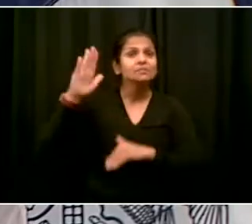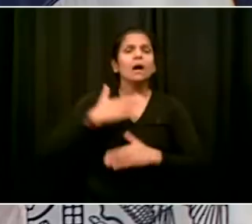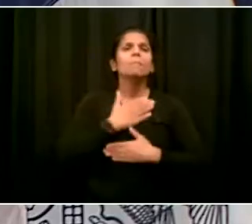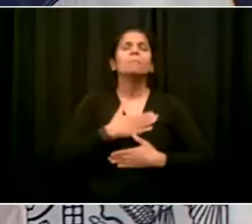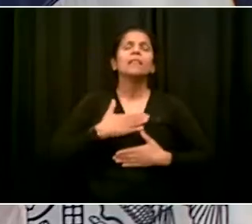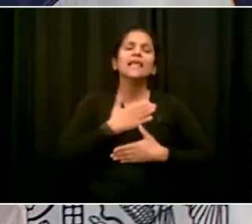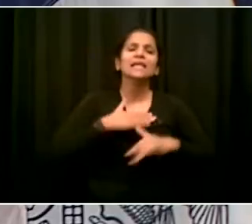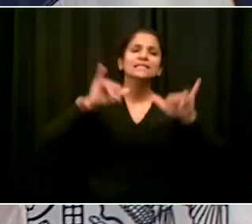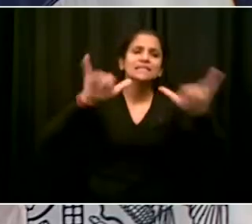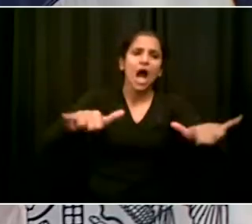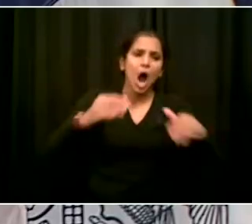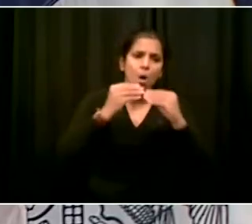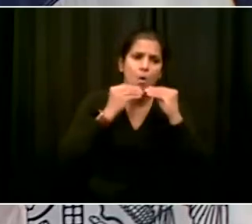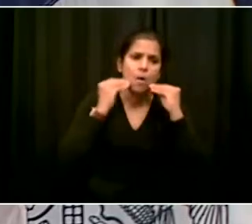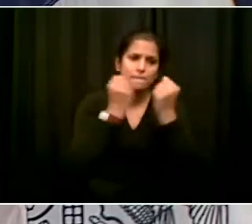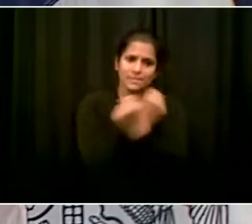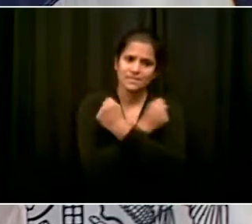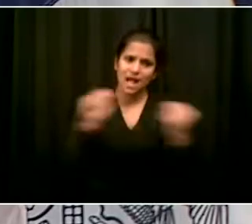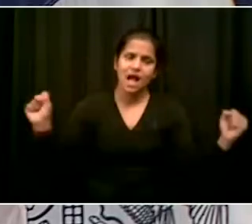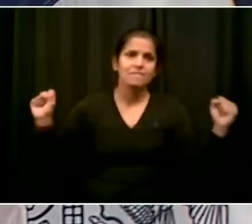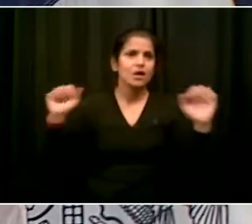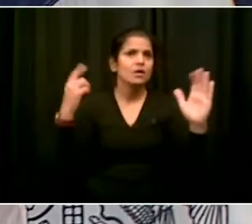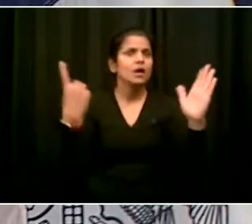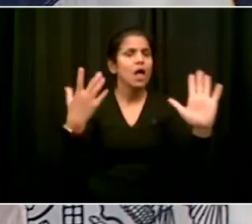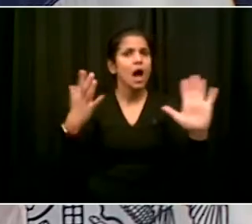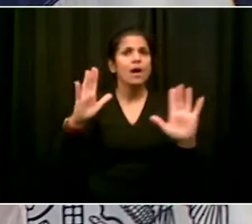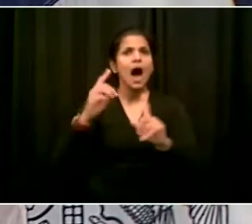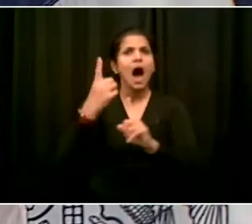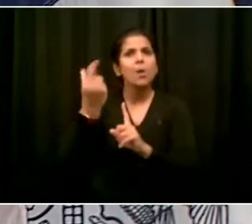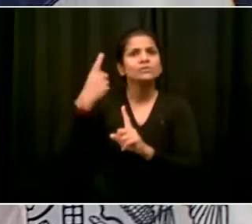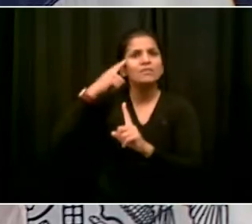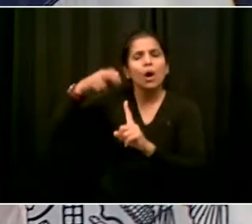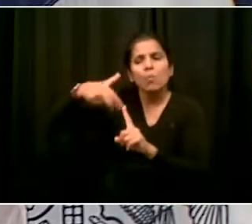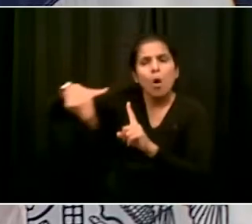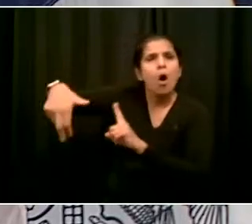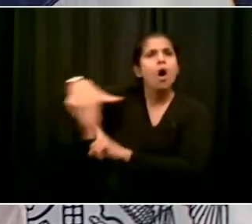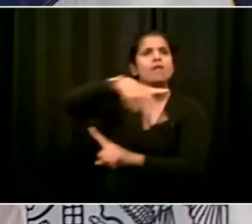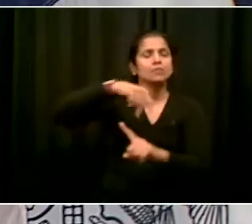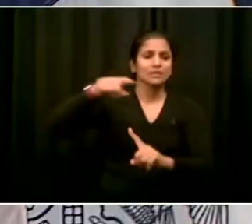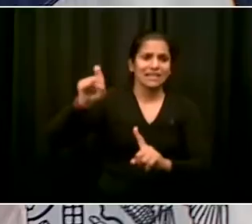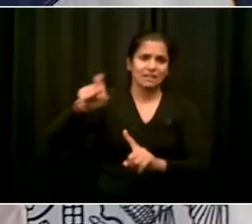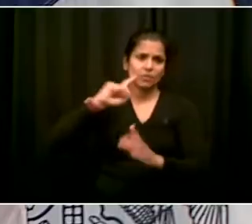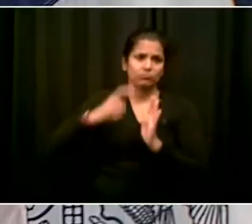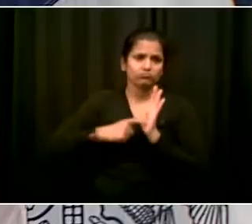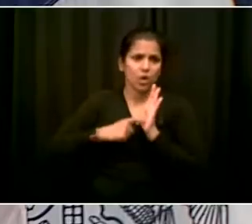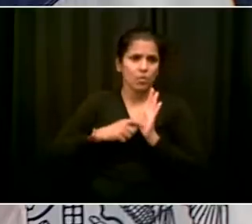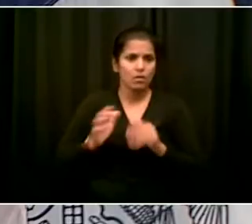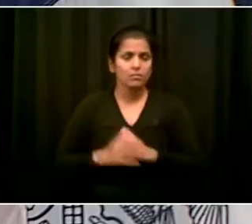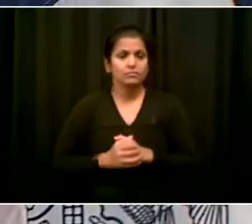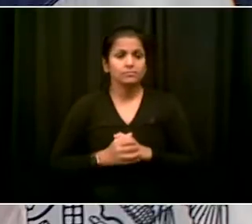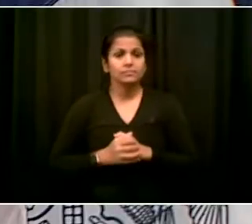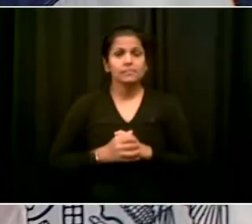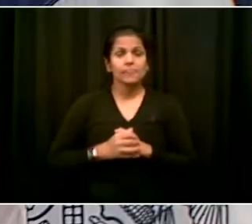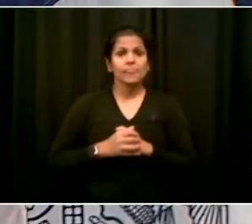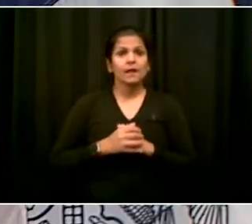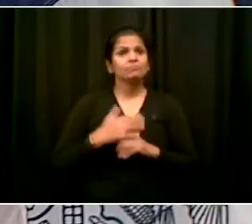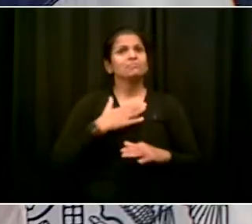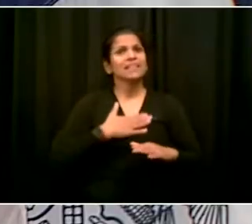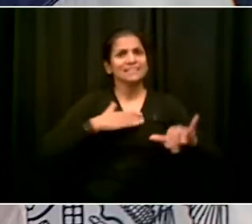SENIORS, PLEASE IF YOU'RE OVER 65 DO NOT DO